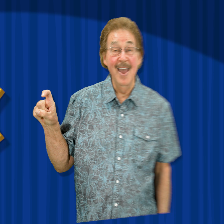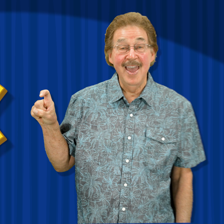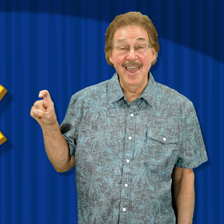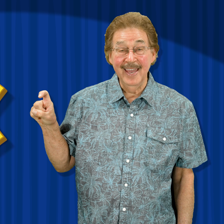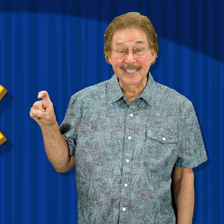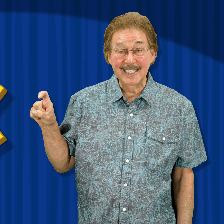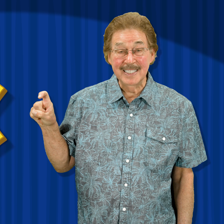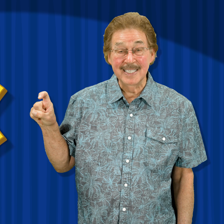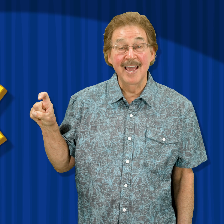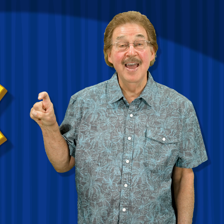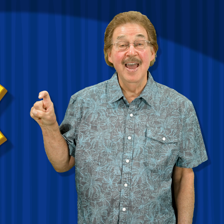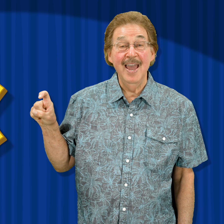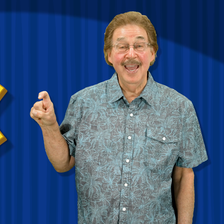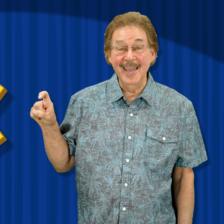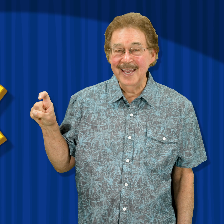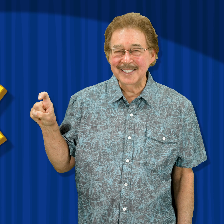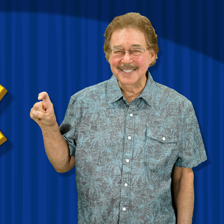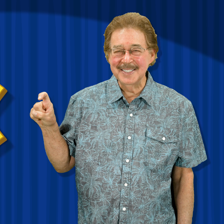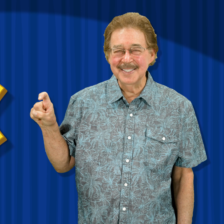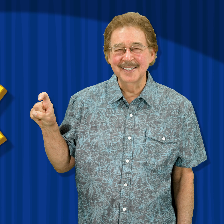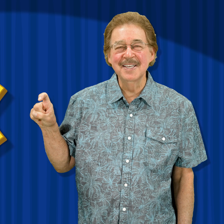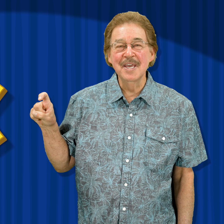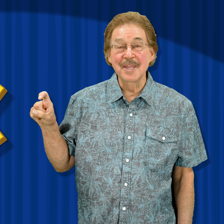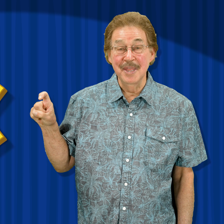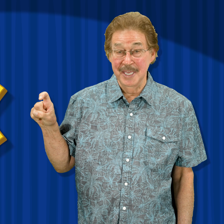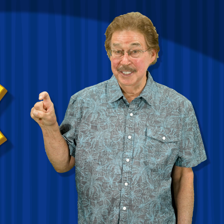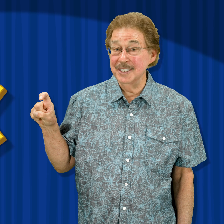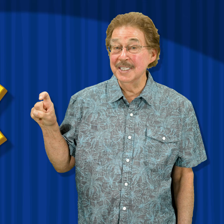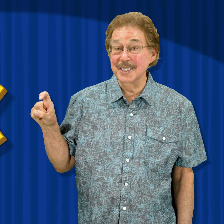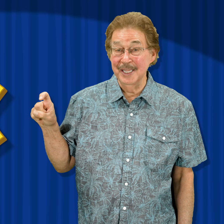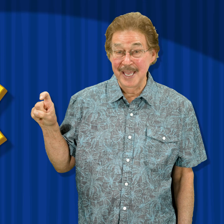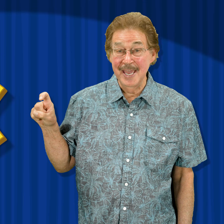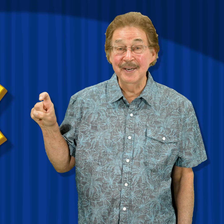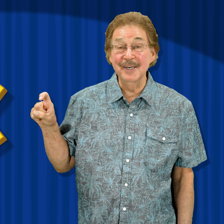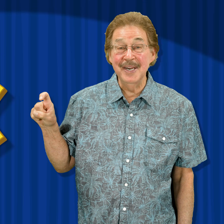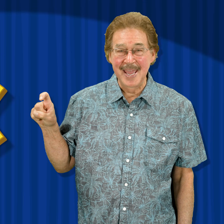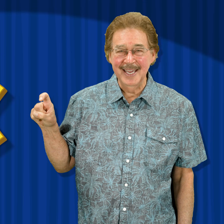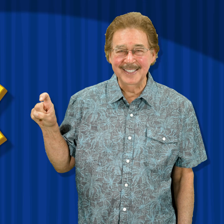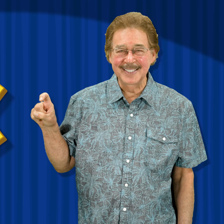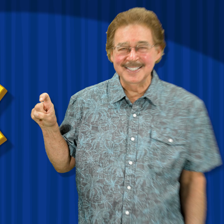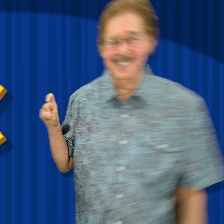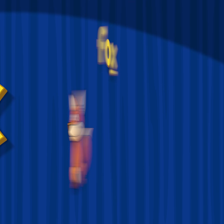X, x, this is the letter x